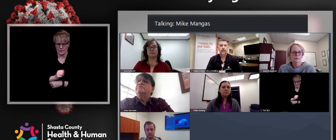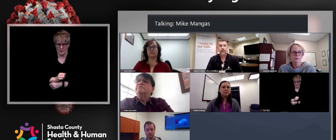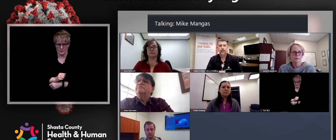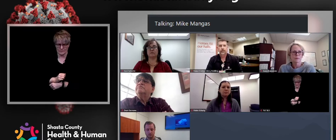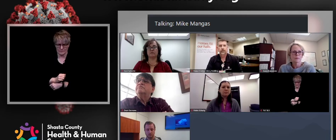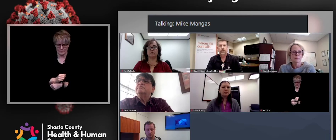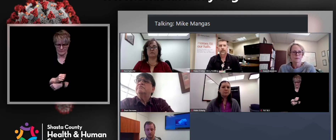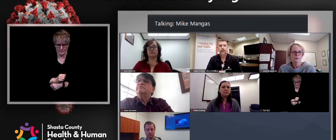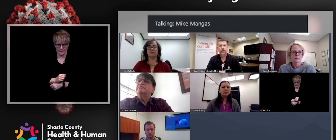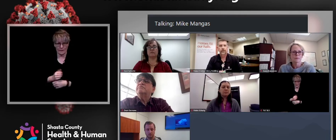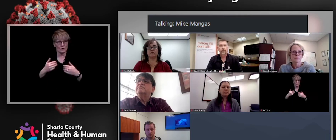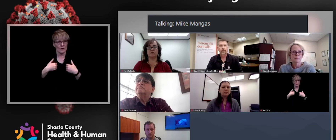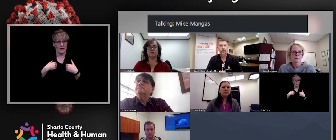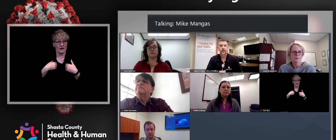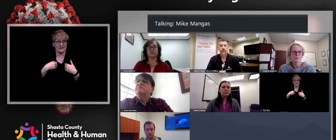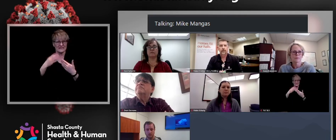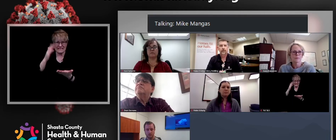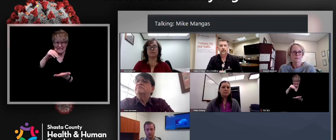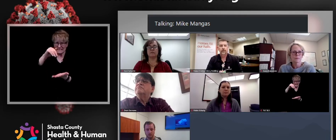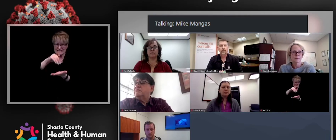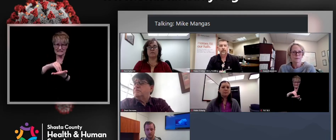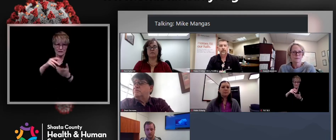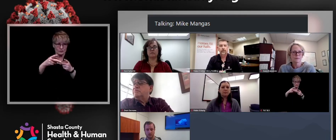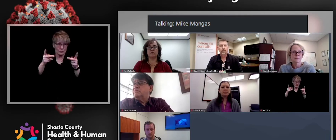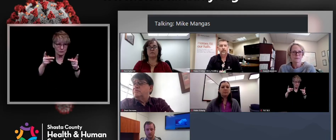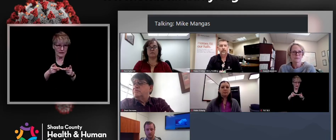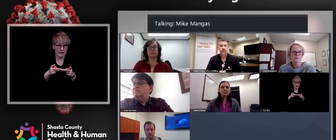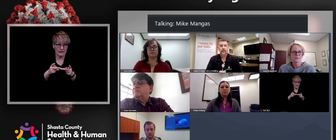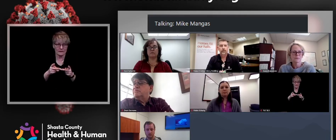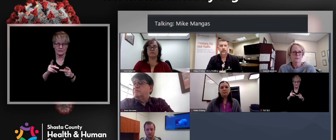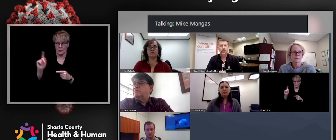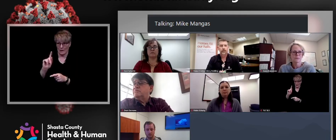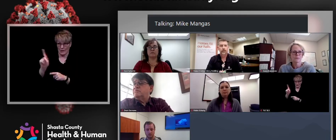clinics? So many times we're hearing from people saying, "I didn't know this clinic was happening."